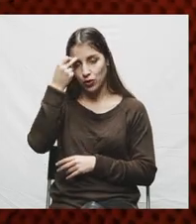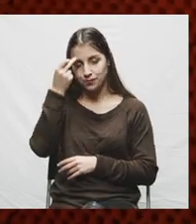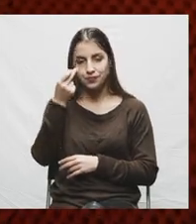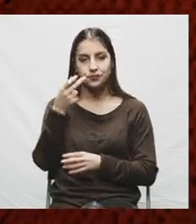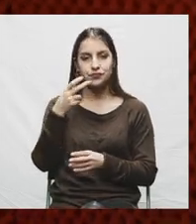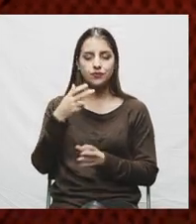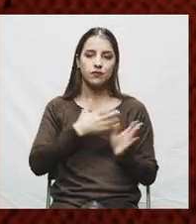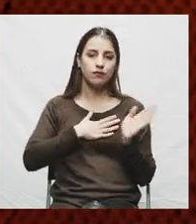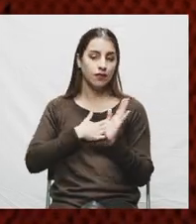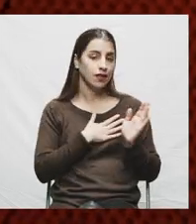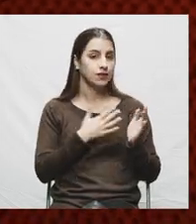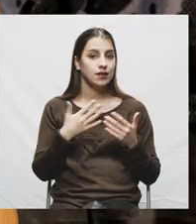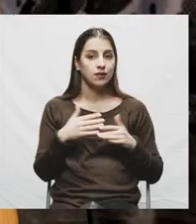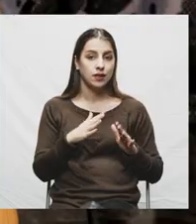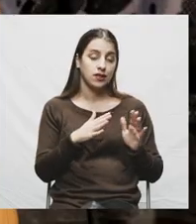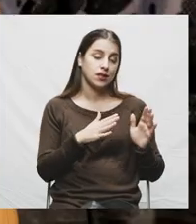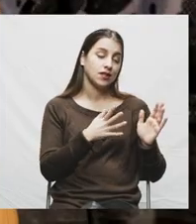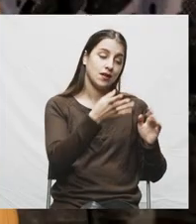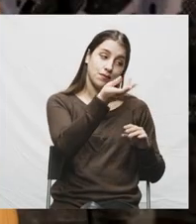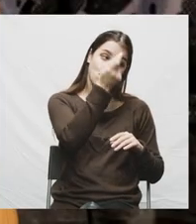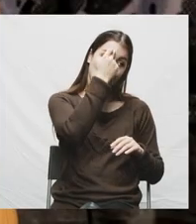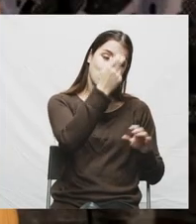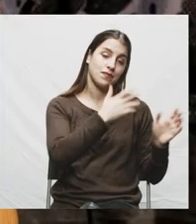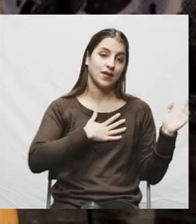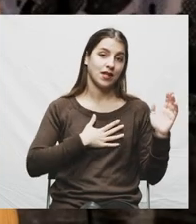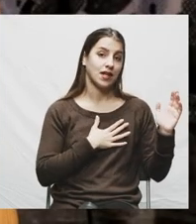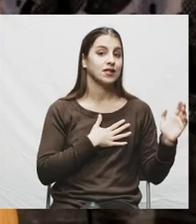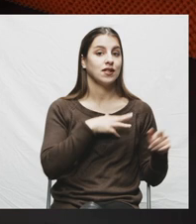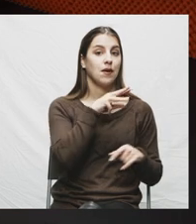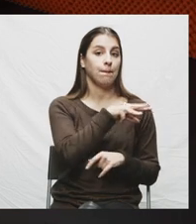But that time was different, right? — It was different. Learning with Merce Cunningham, live and in color